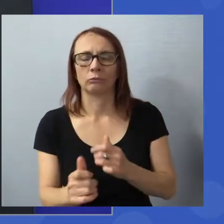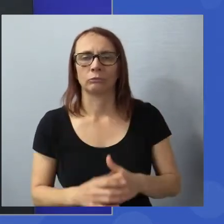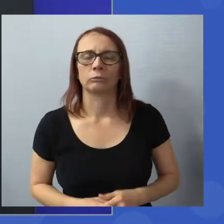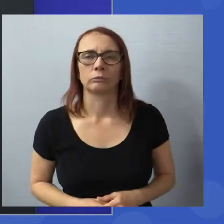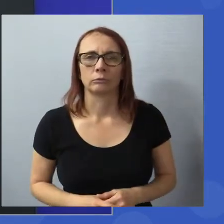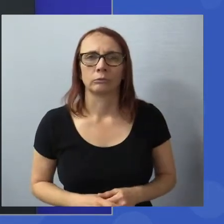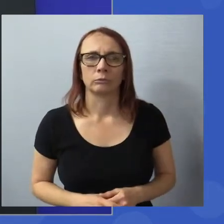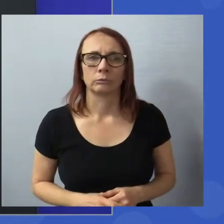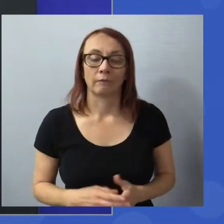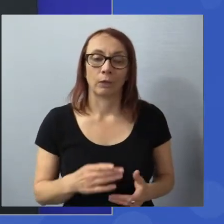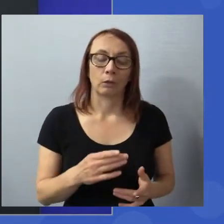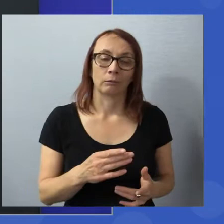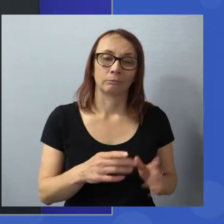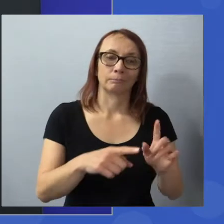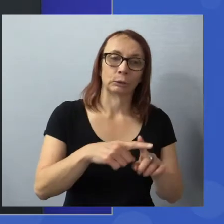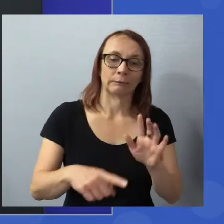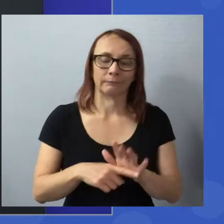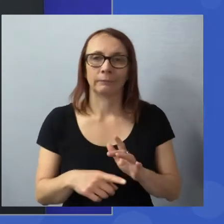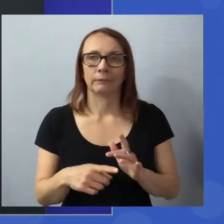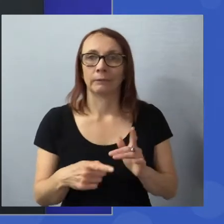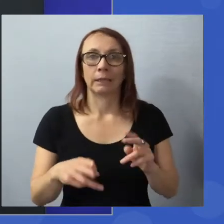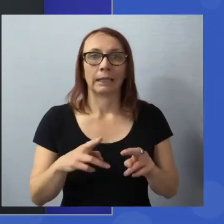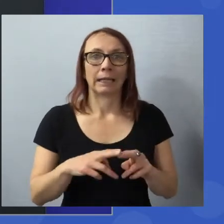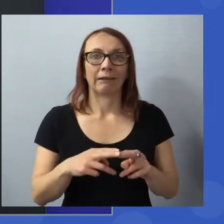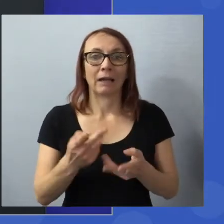and benefits of this for example if we get rid of half the cars this would